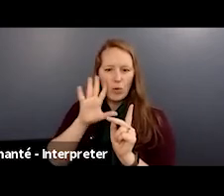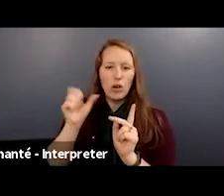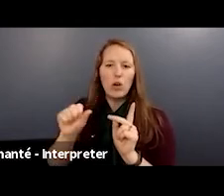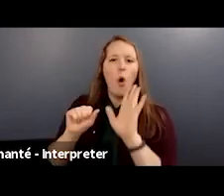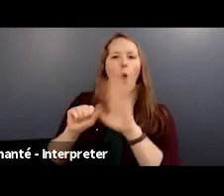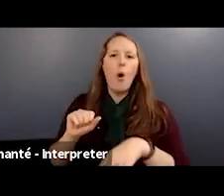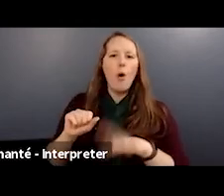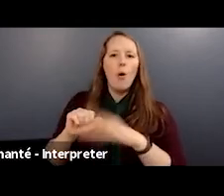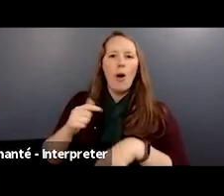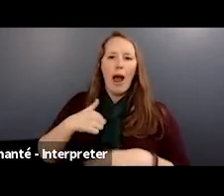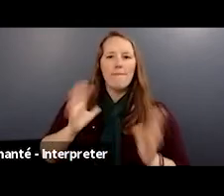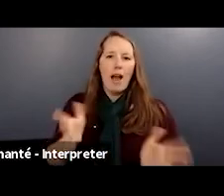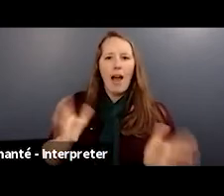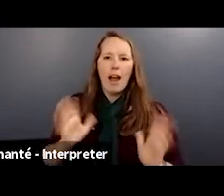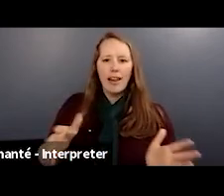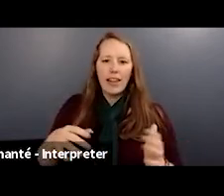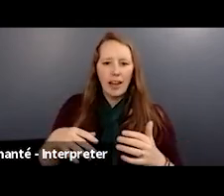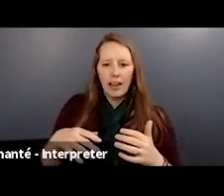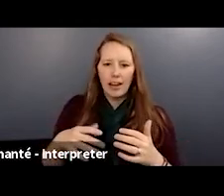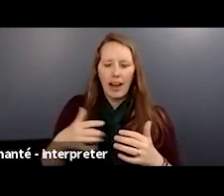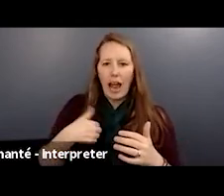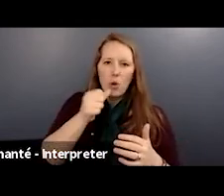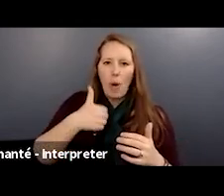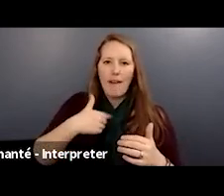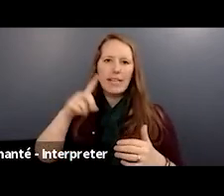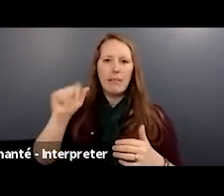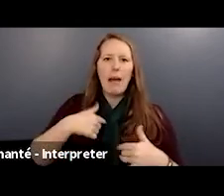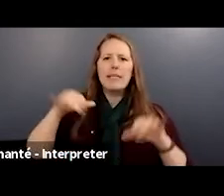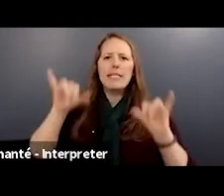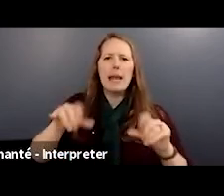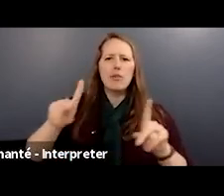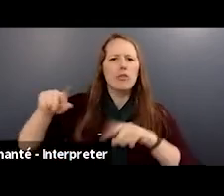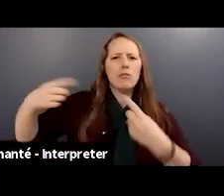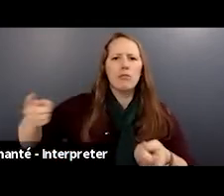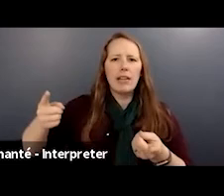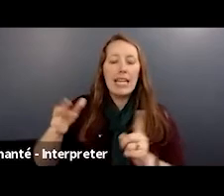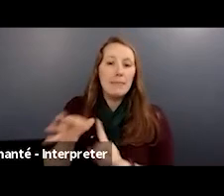and I was the same person who they knew I were, specifically, the hearing impairment.